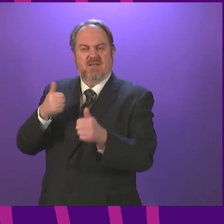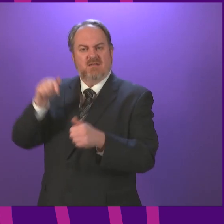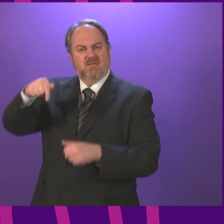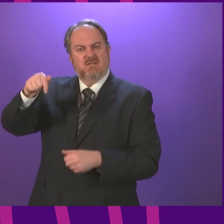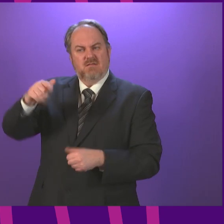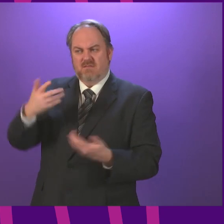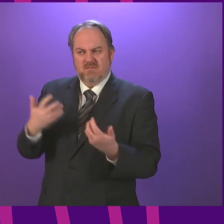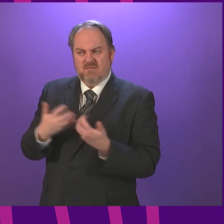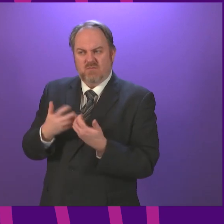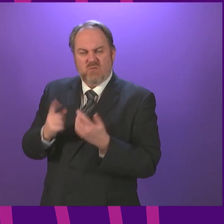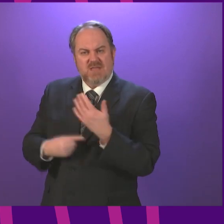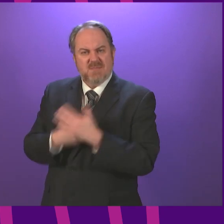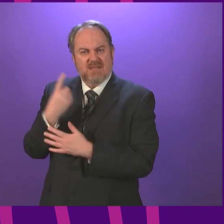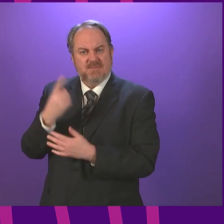The First Minister (Nicola Sturgeon): Clare Adamson is absolutely right. As she